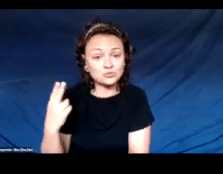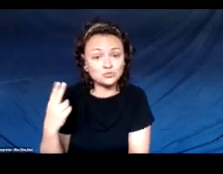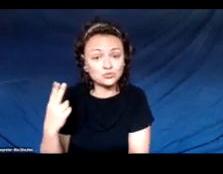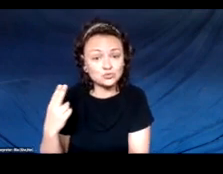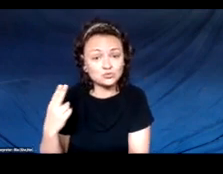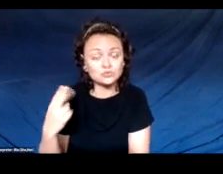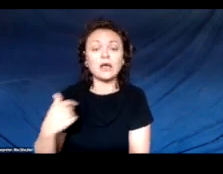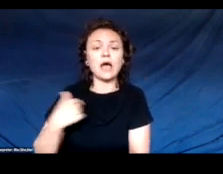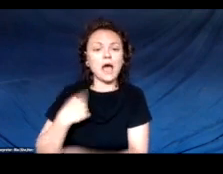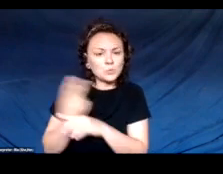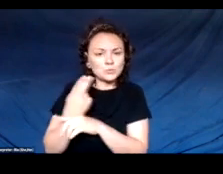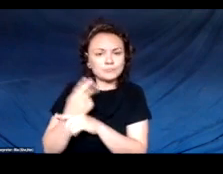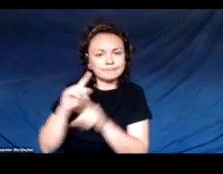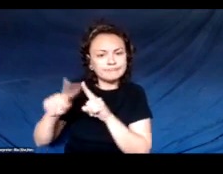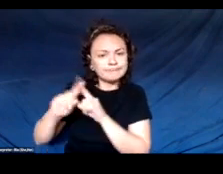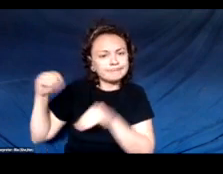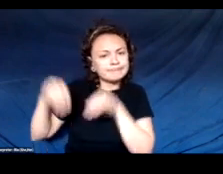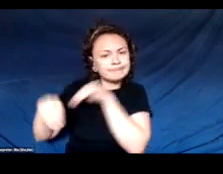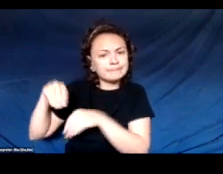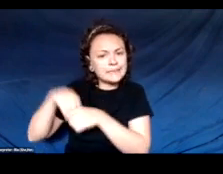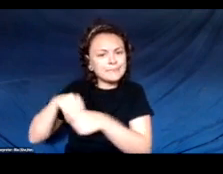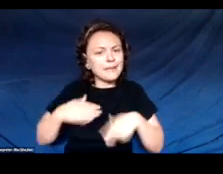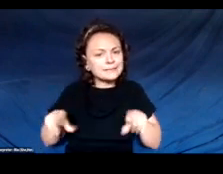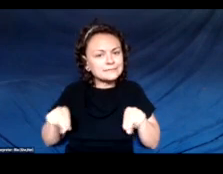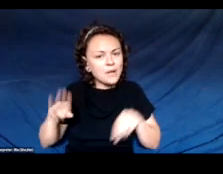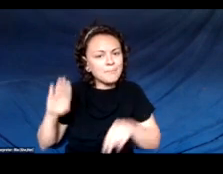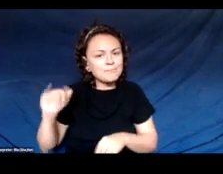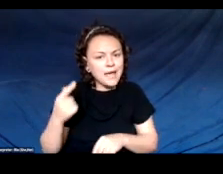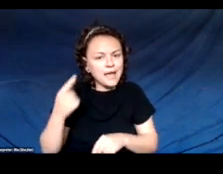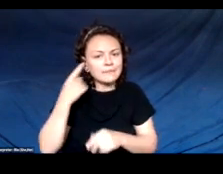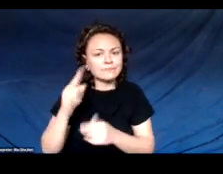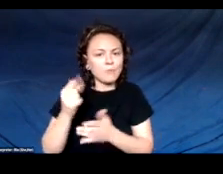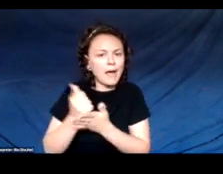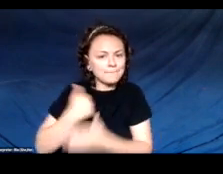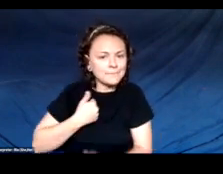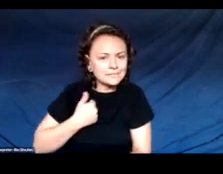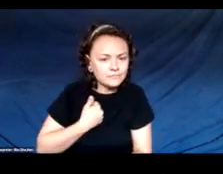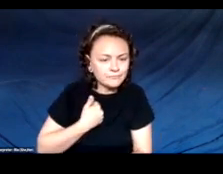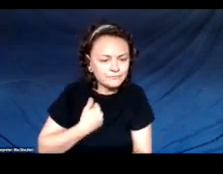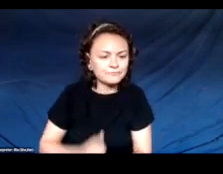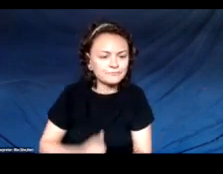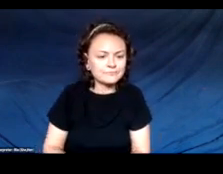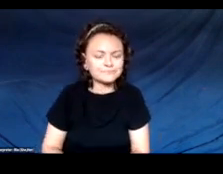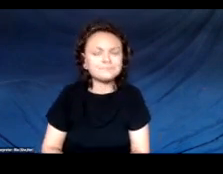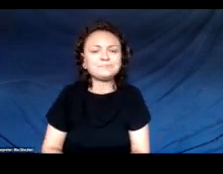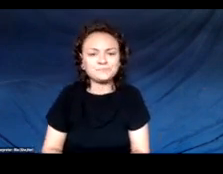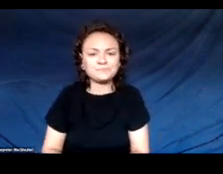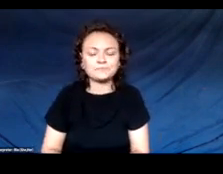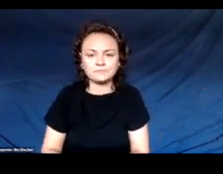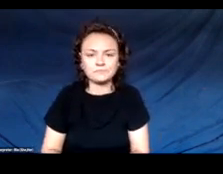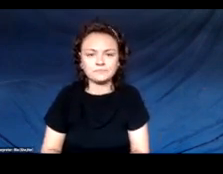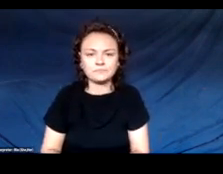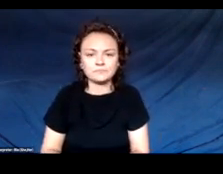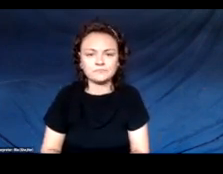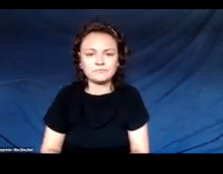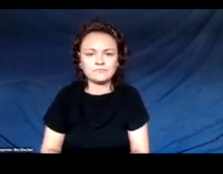Thank you. Angie, I think you've heard a lot and Yeah. The perception of, you know,